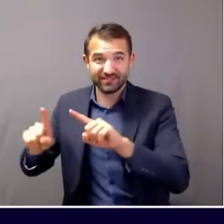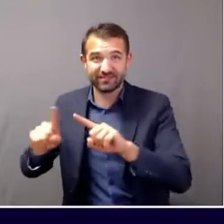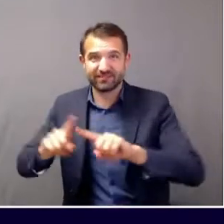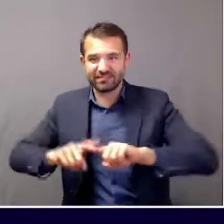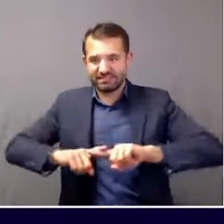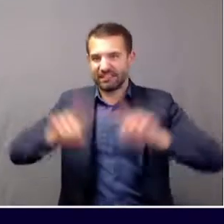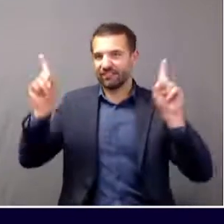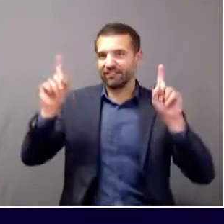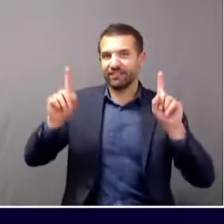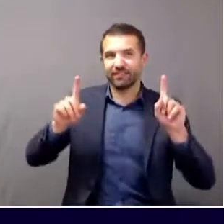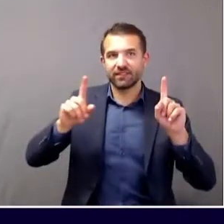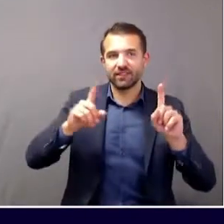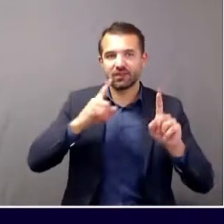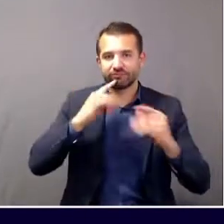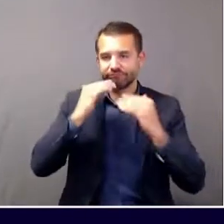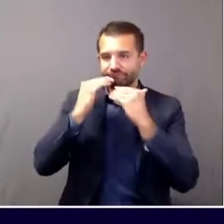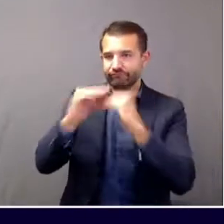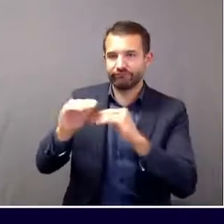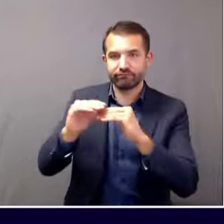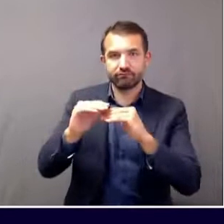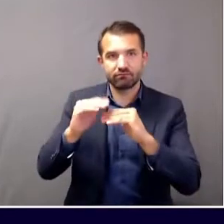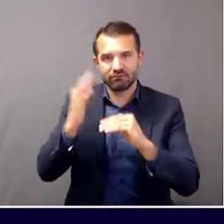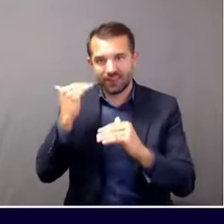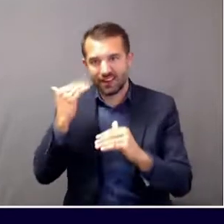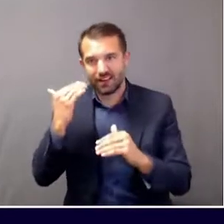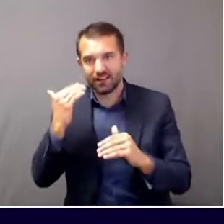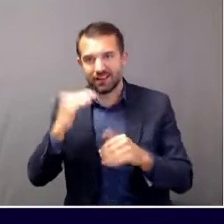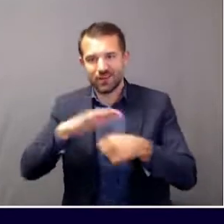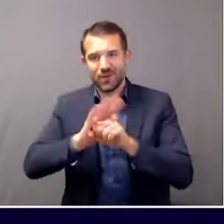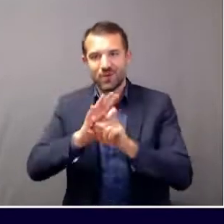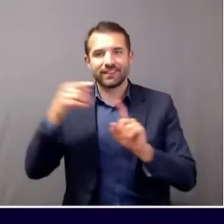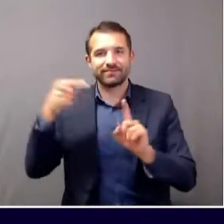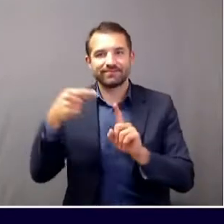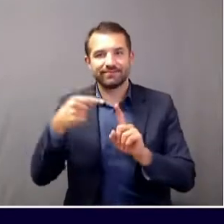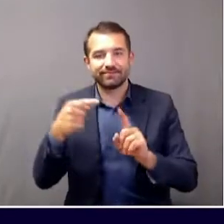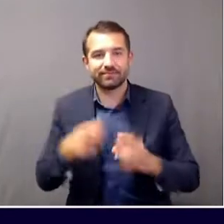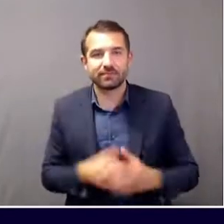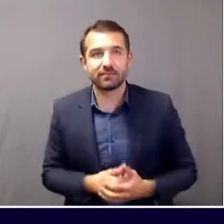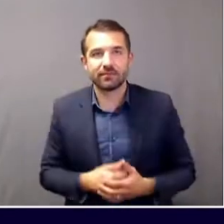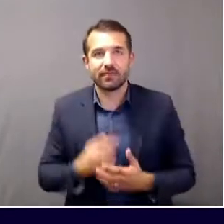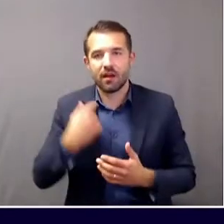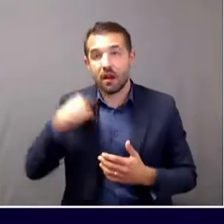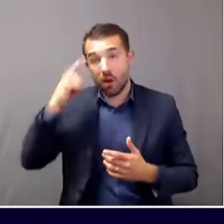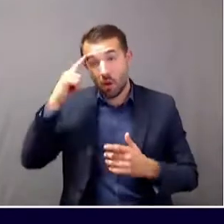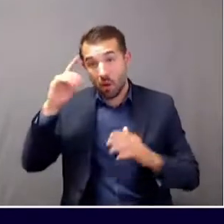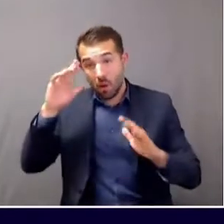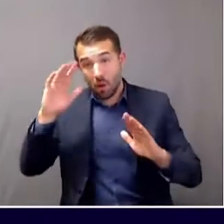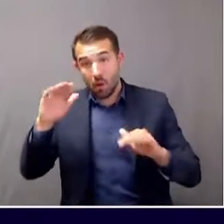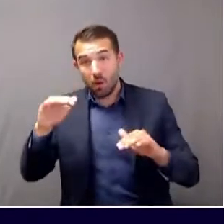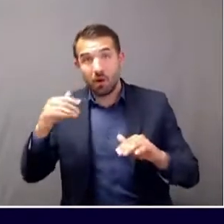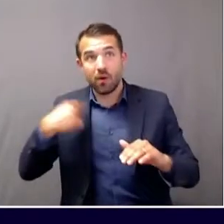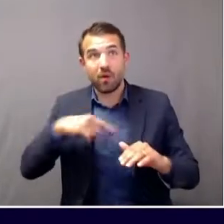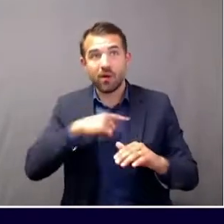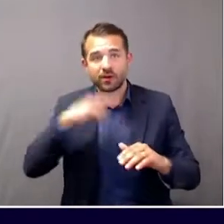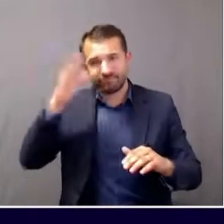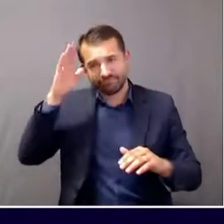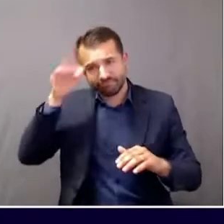pandemic due to these precautions but we are hopeful that as we